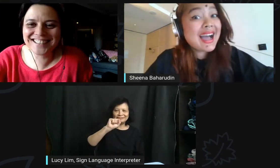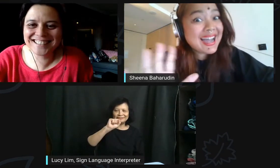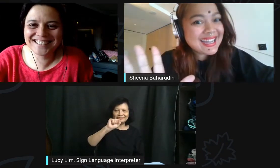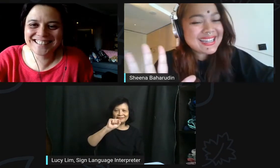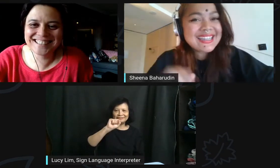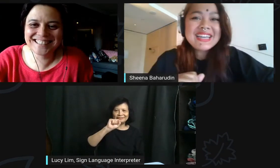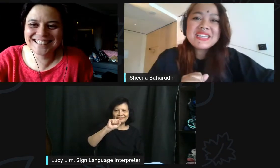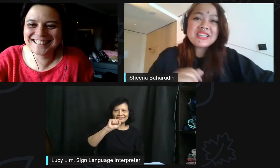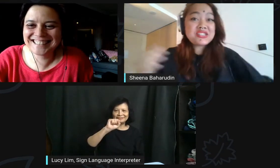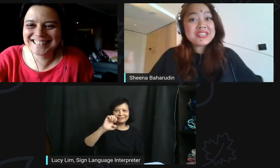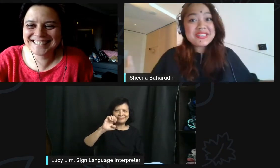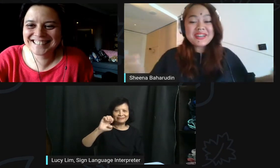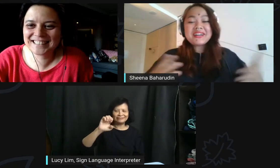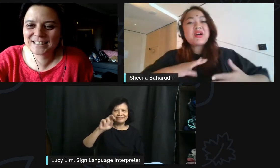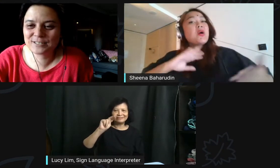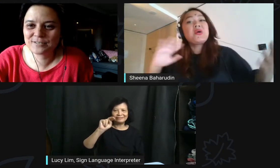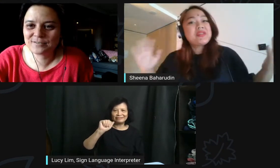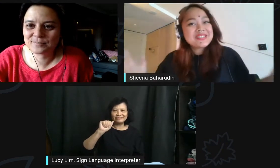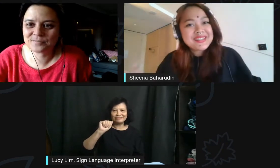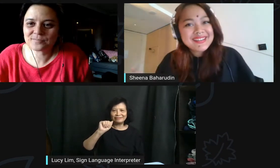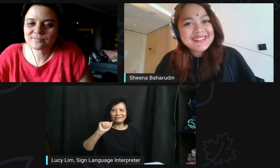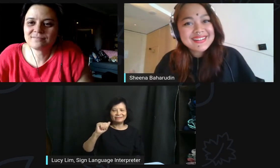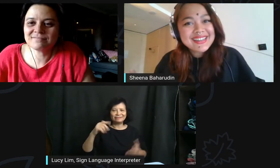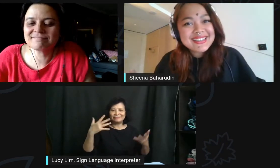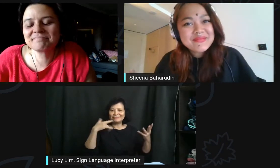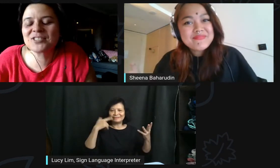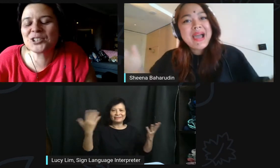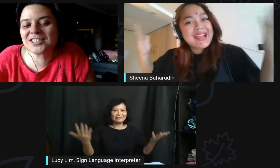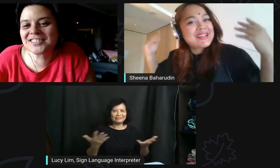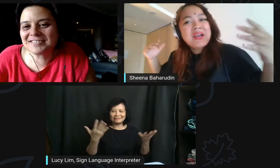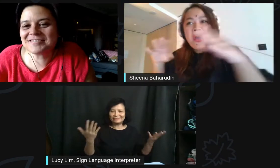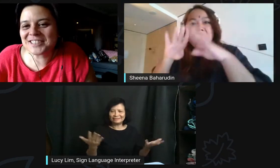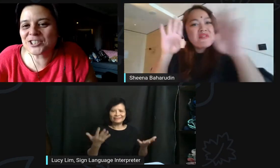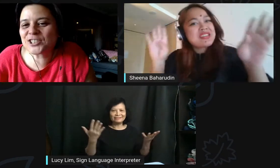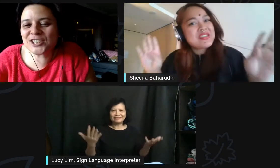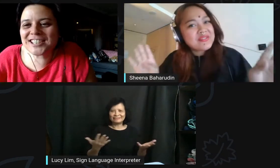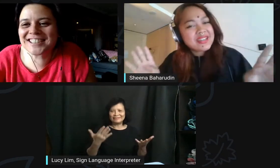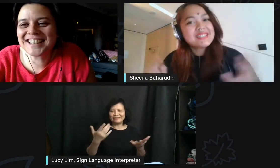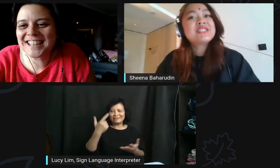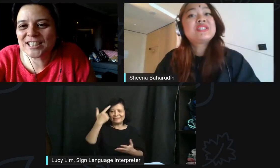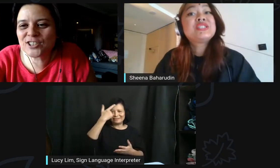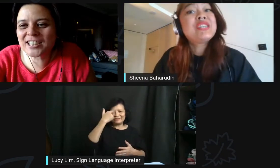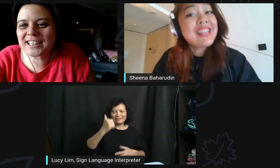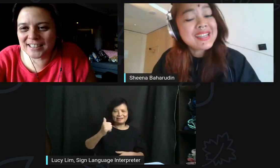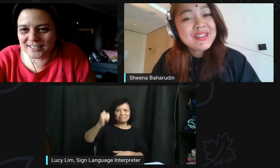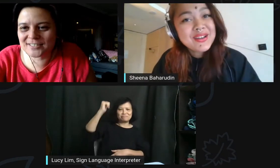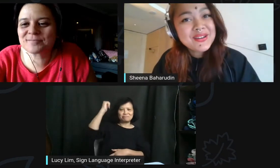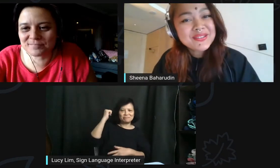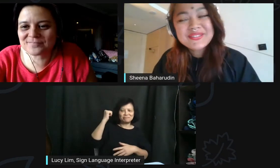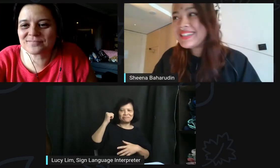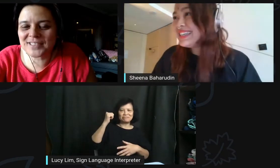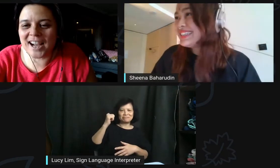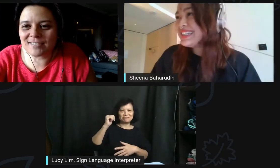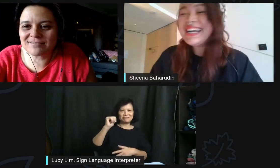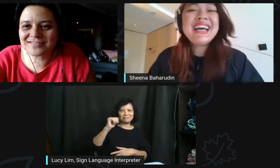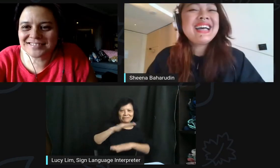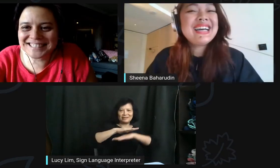Hi! Just here, always here in the back of the event just to let you know, Yeah.